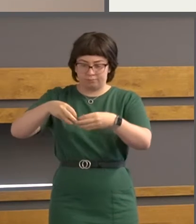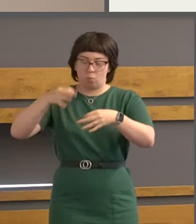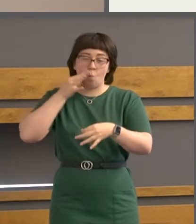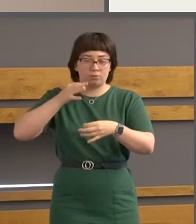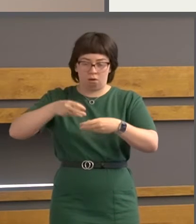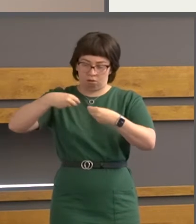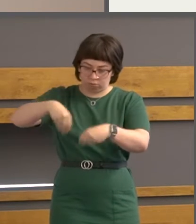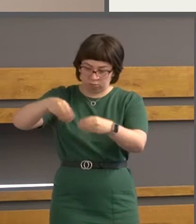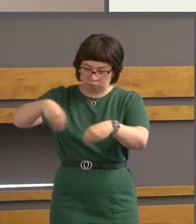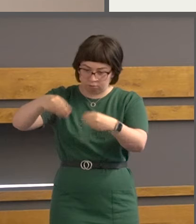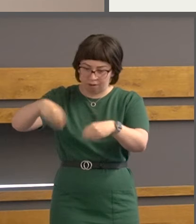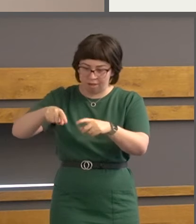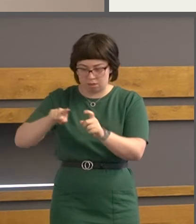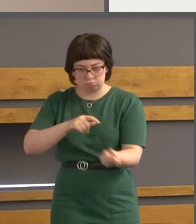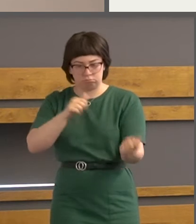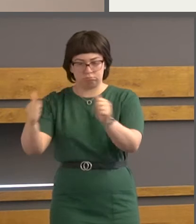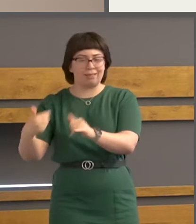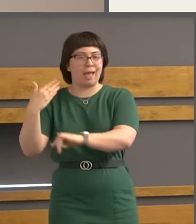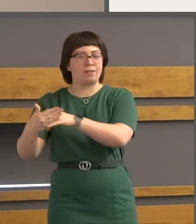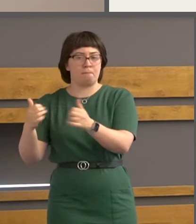And then that's the paper that is made.